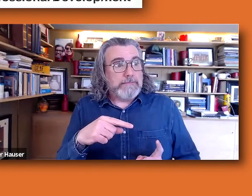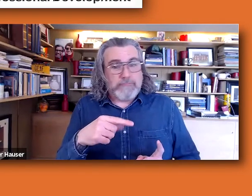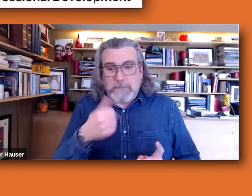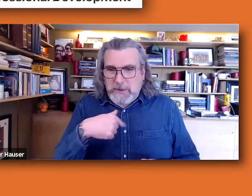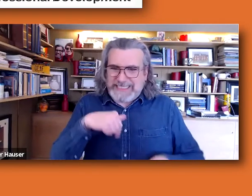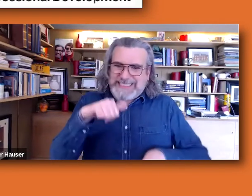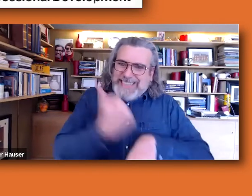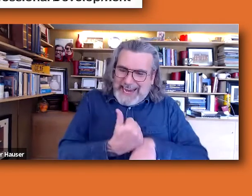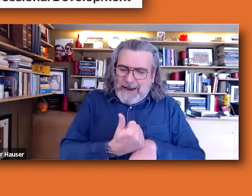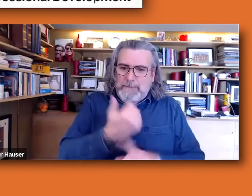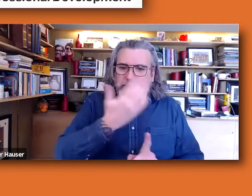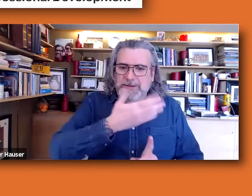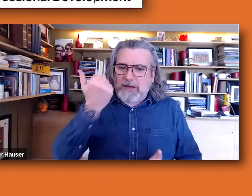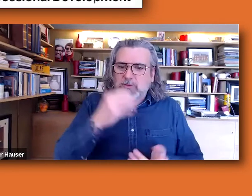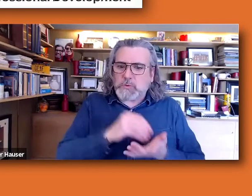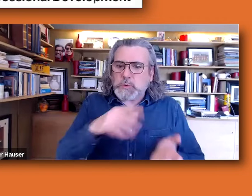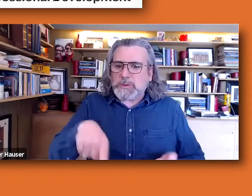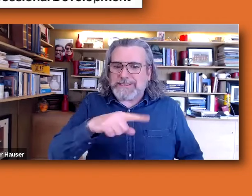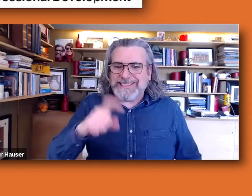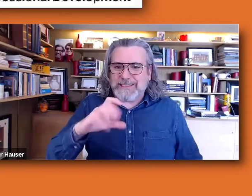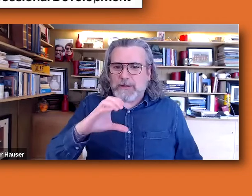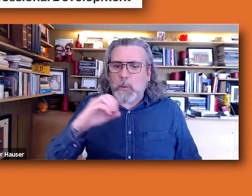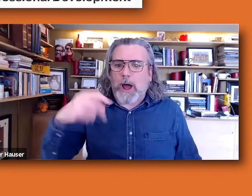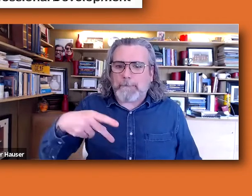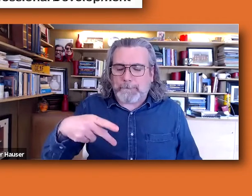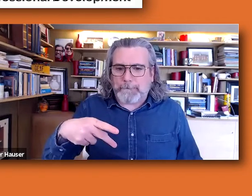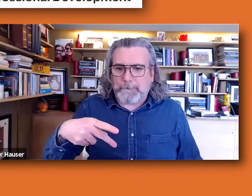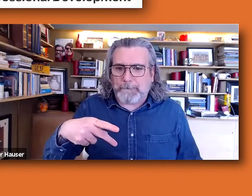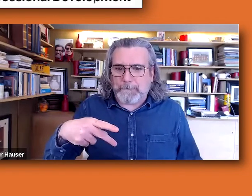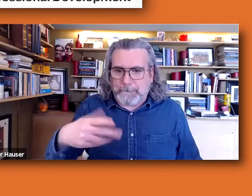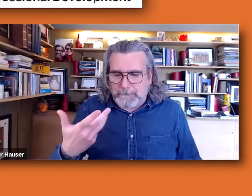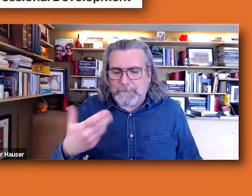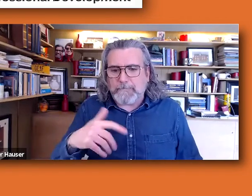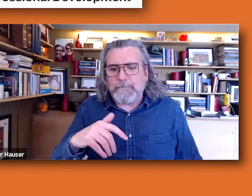Remember, I created it because deaf students needed co-ops.